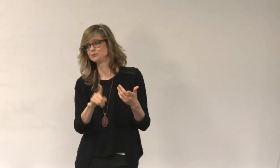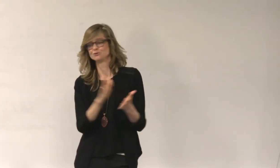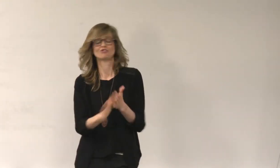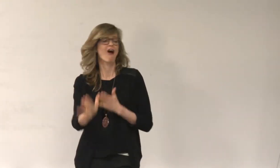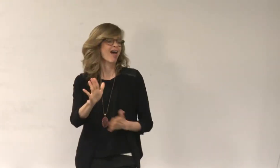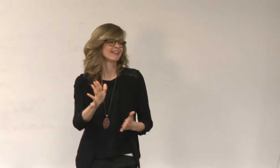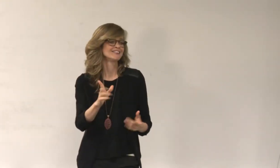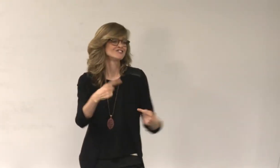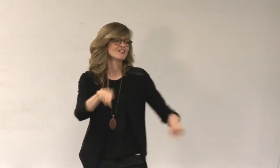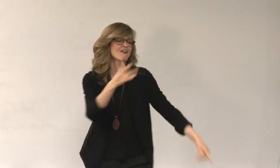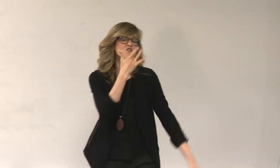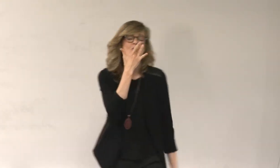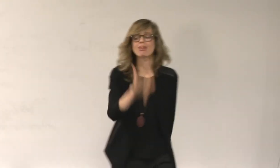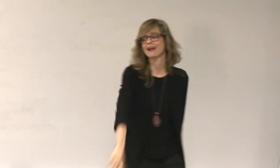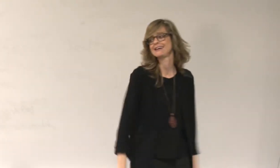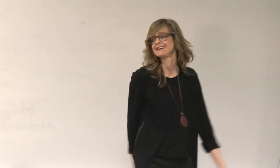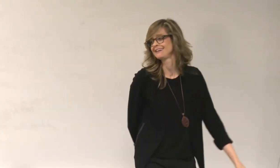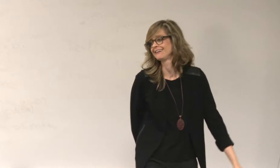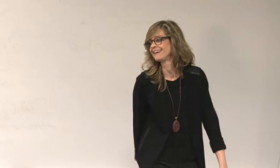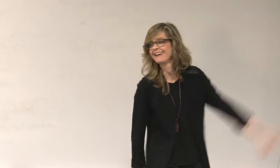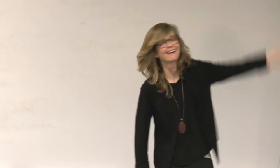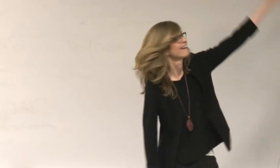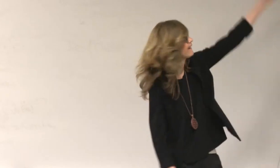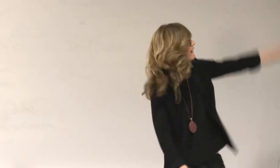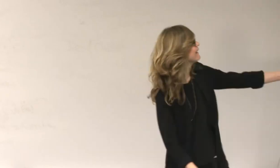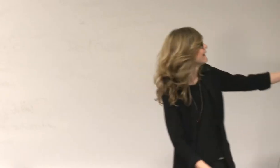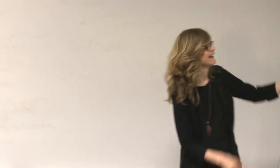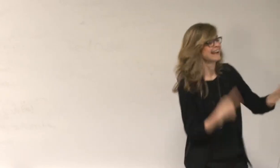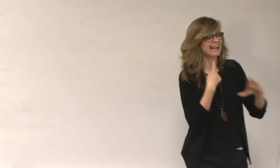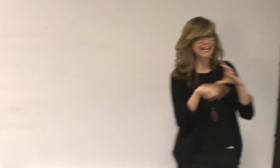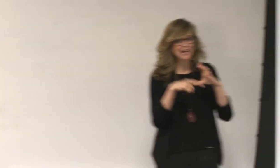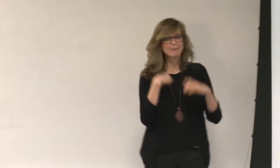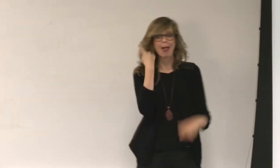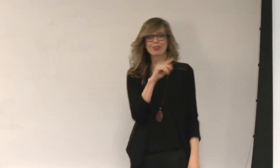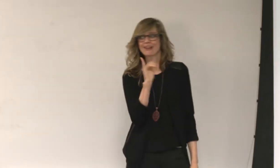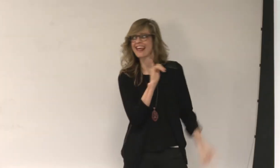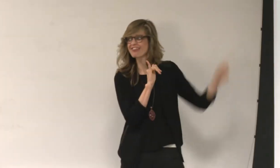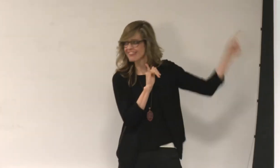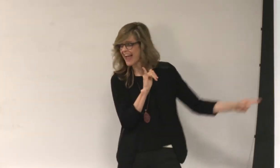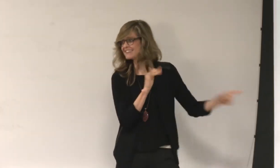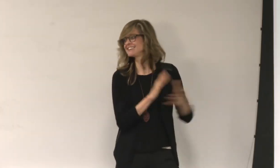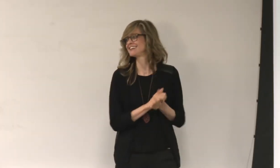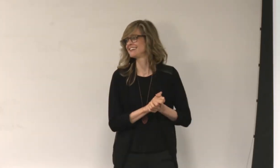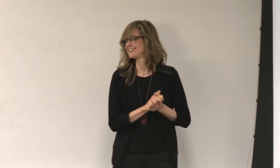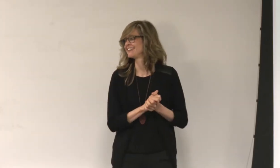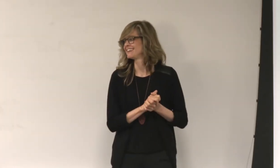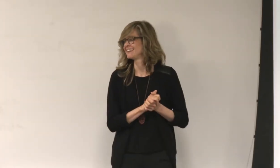AND THOSE OF YOU NEW TO COLLEGE ARE VERY LUCKY. THIS IS WHAT E-MAIL LOOKED LIKE AT THAT TIME